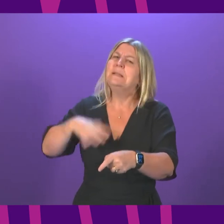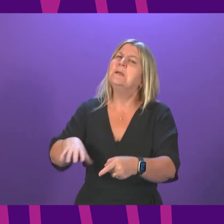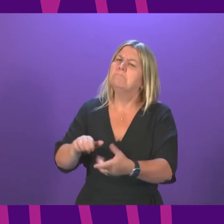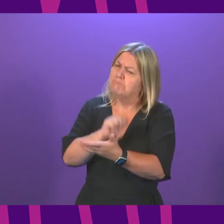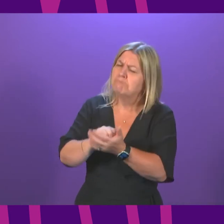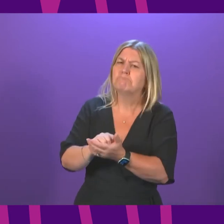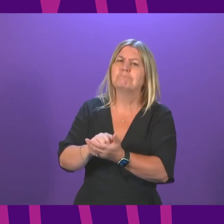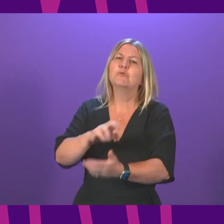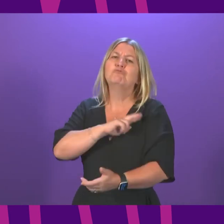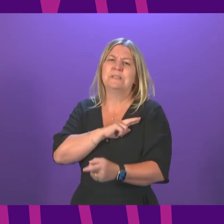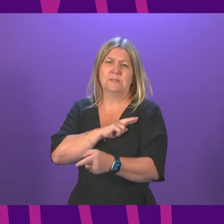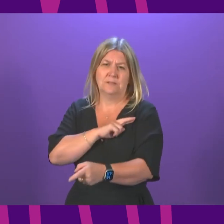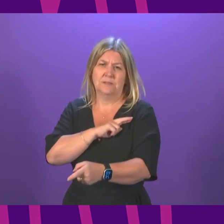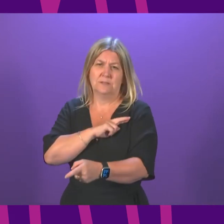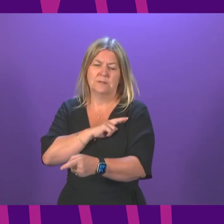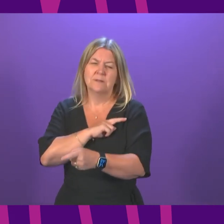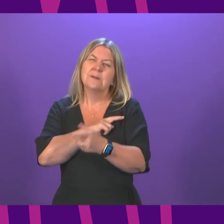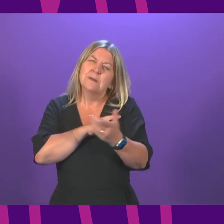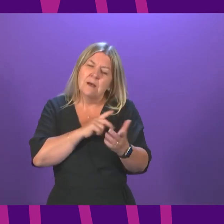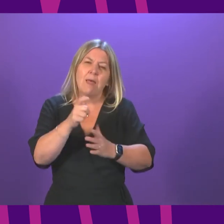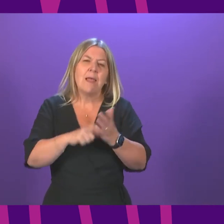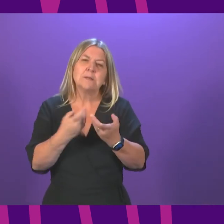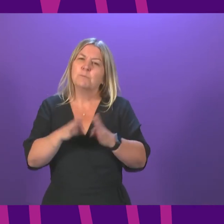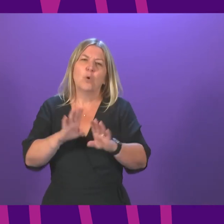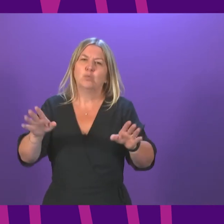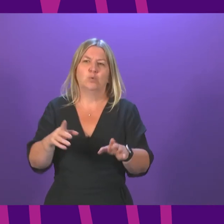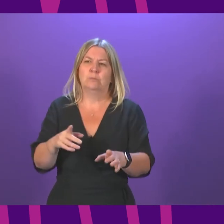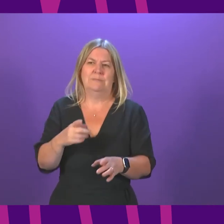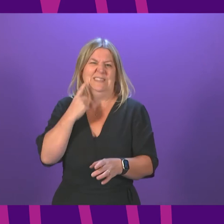A licensing board would not do that lightly, nor should it, but if a hearing, which is